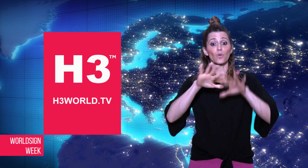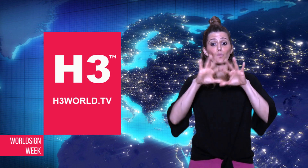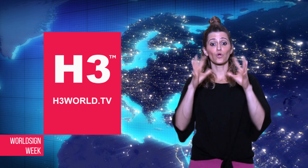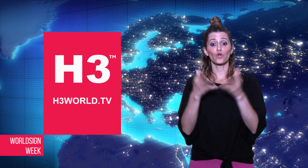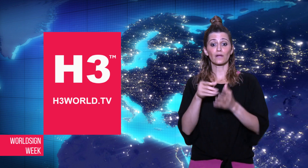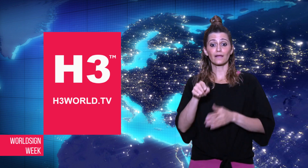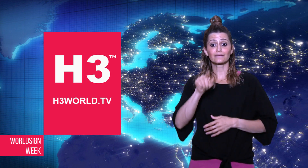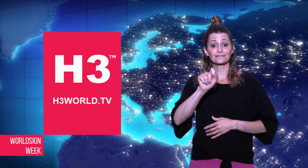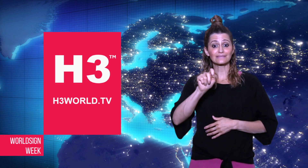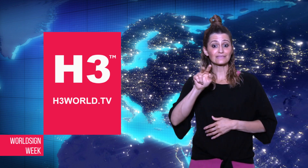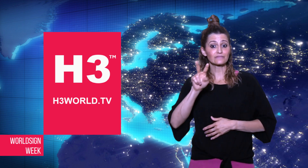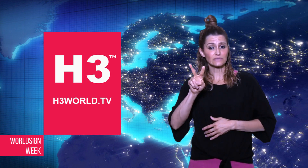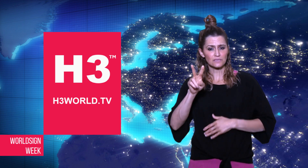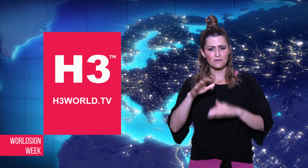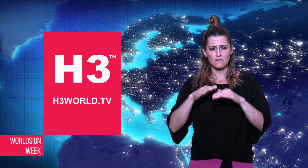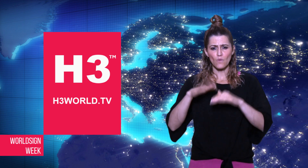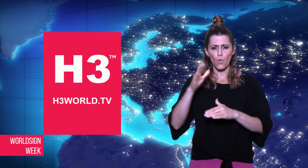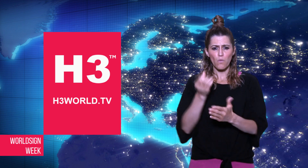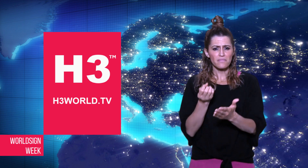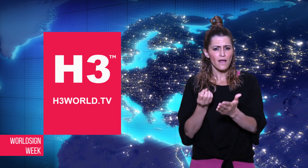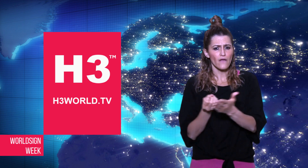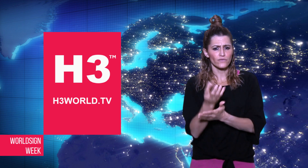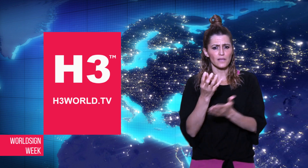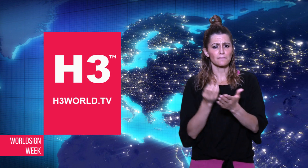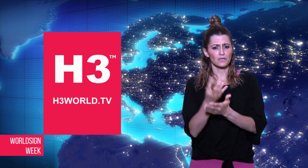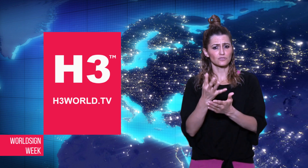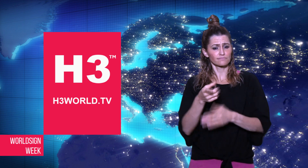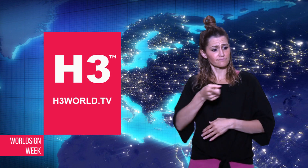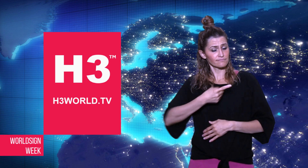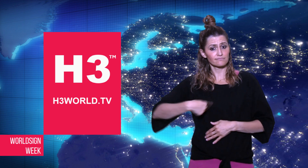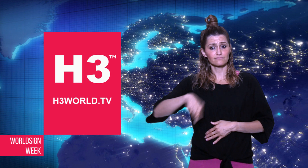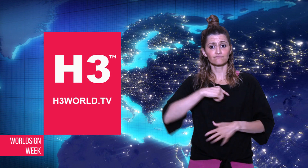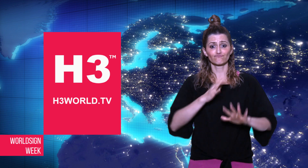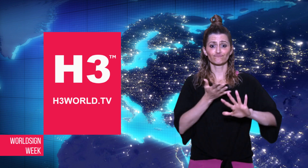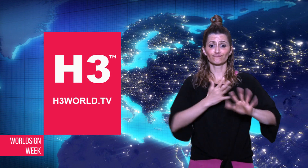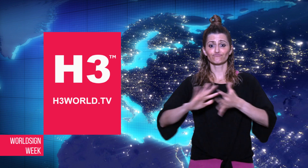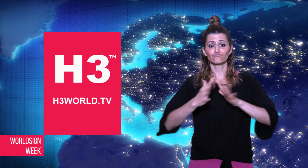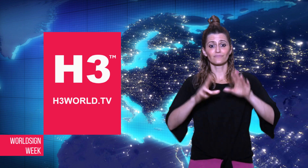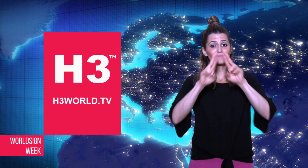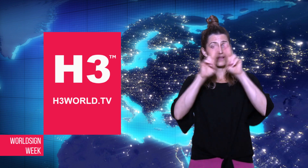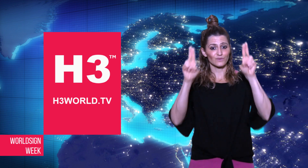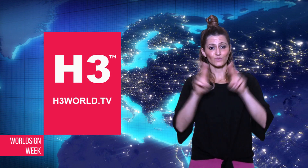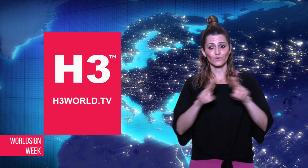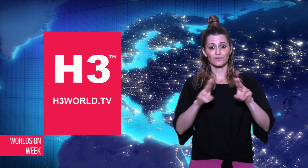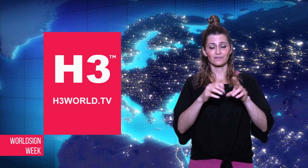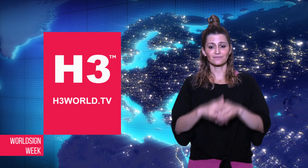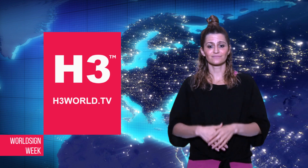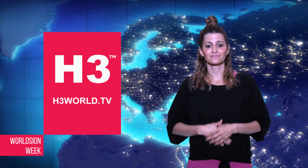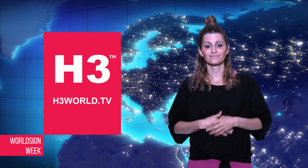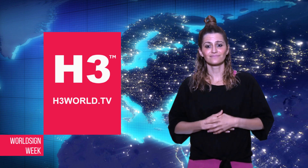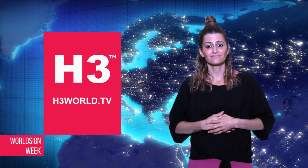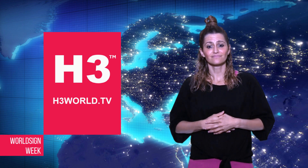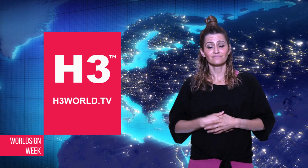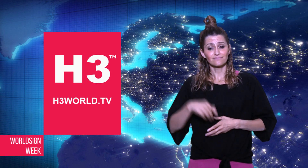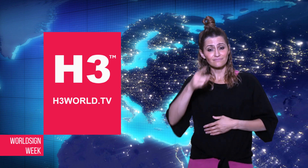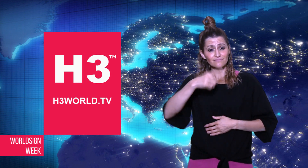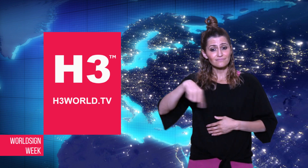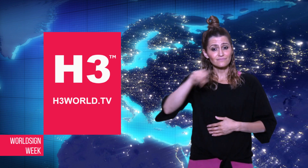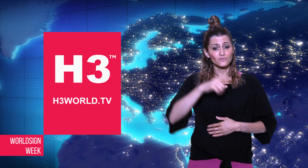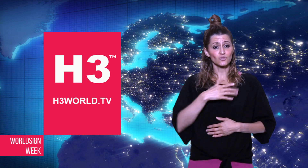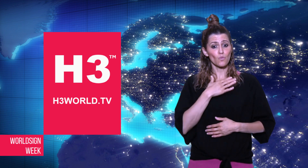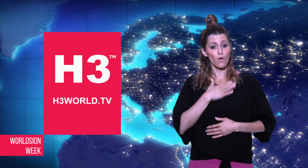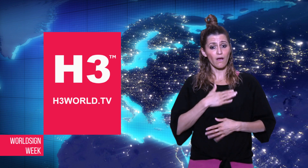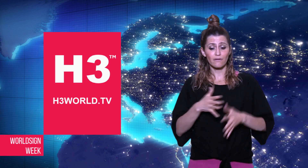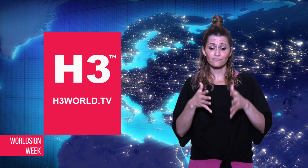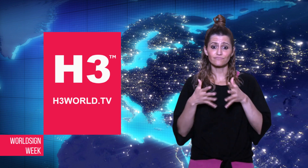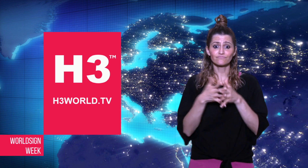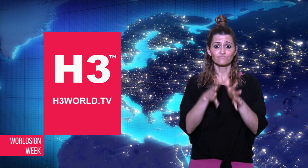H3WORLD.TV for more shows, all in International Sign.